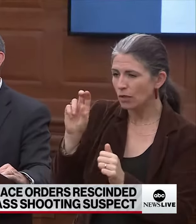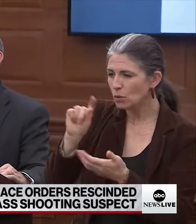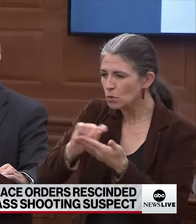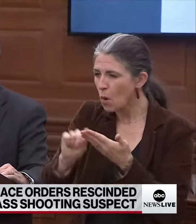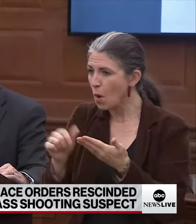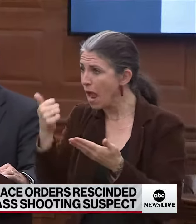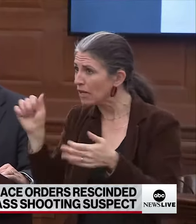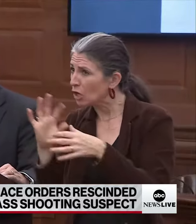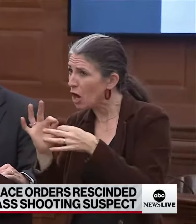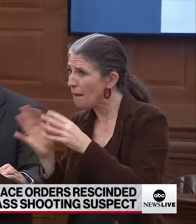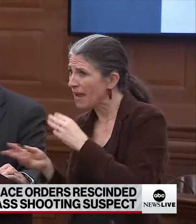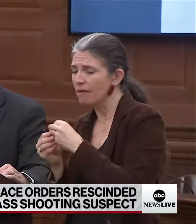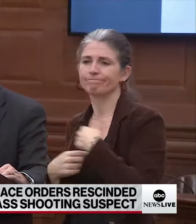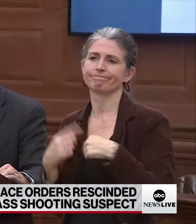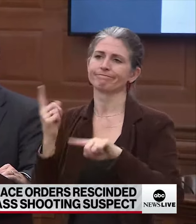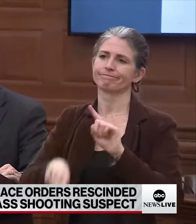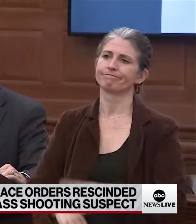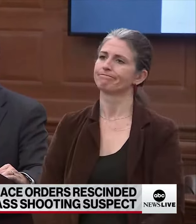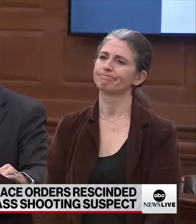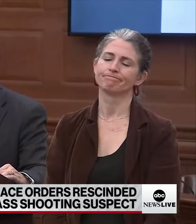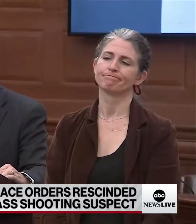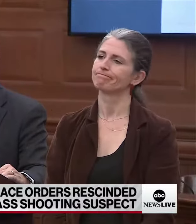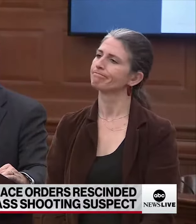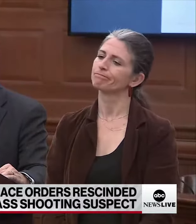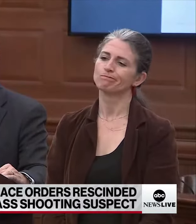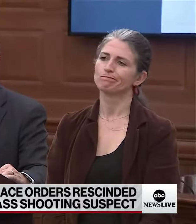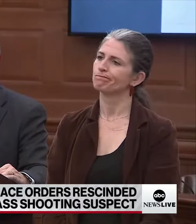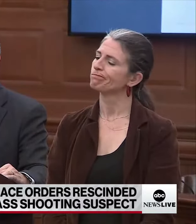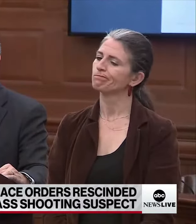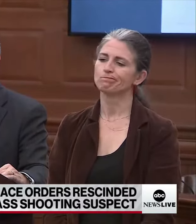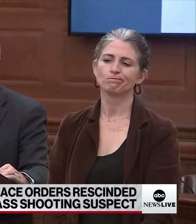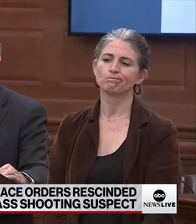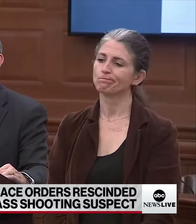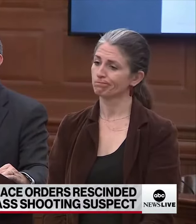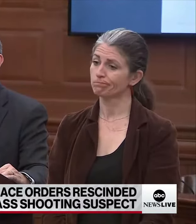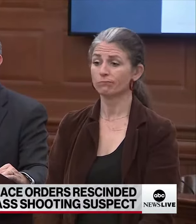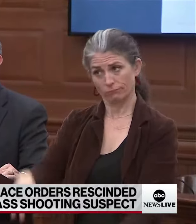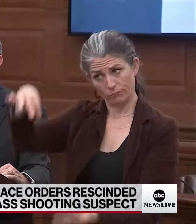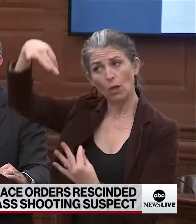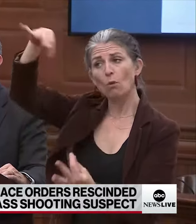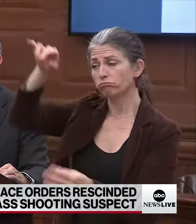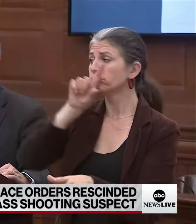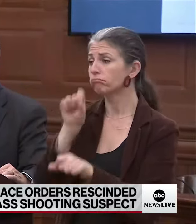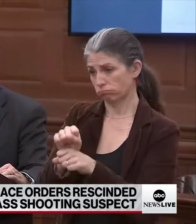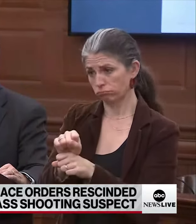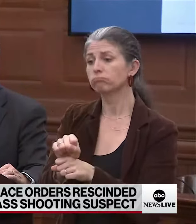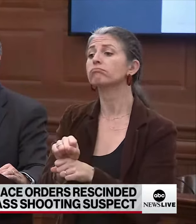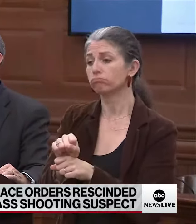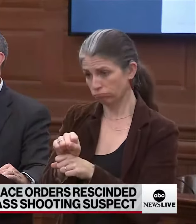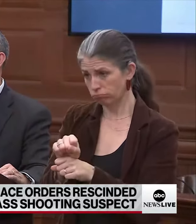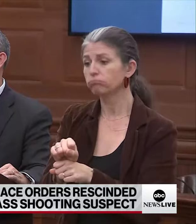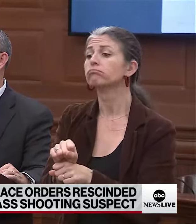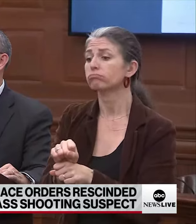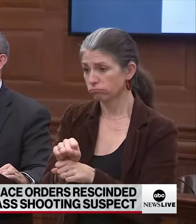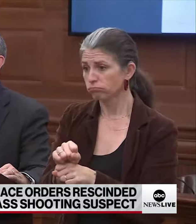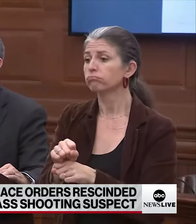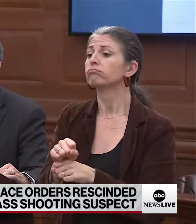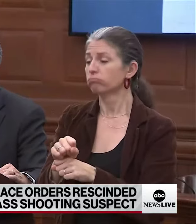THAT TIME. BUT YEAH, I CANNOT AND I'M NOT GOING TO SPEAK TO THAT TO THE NOTE ITSELF.